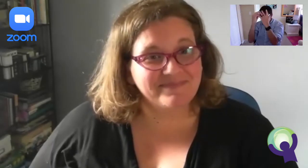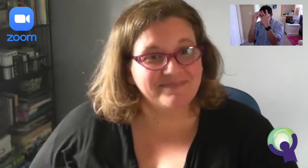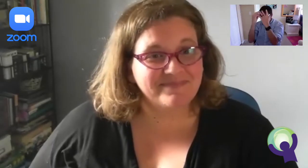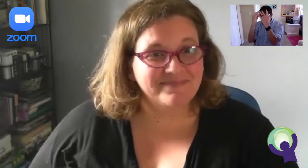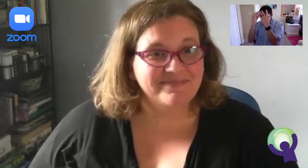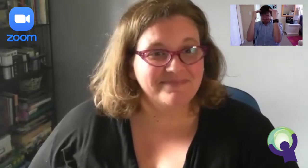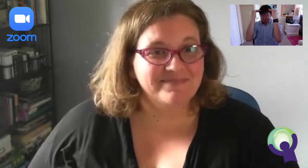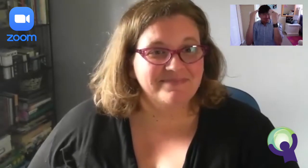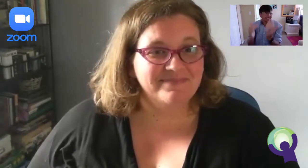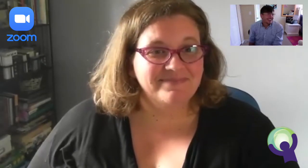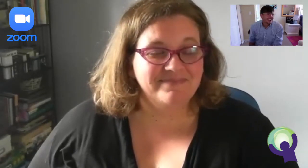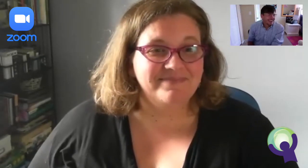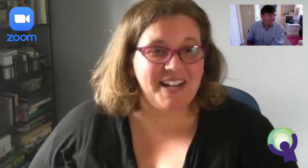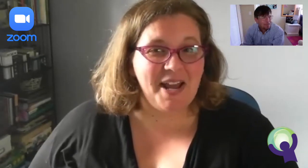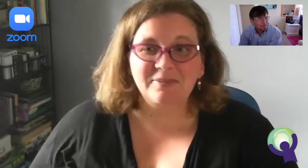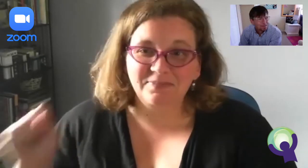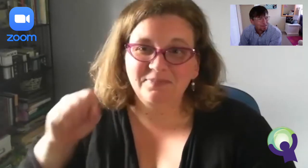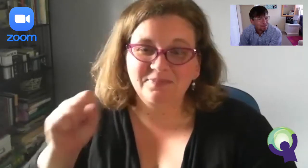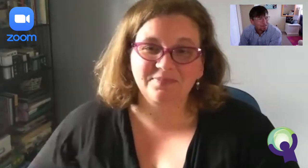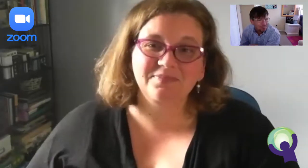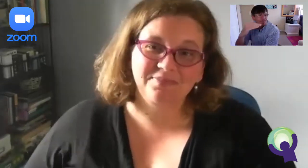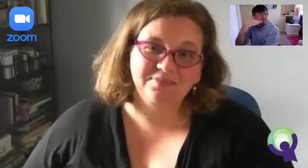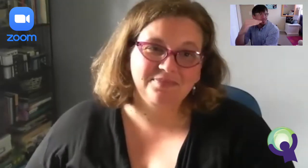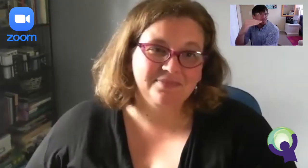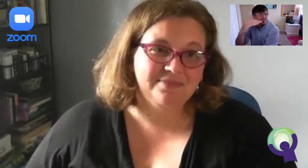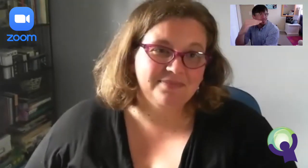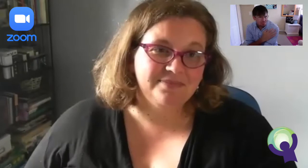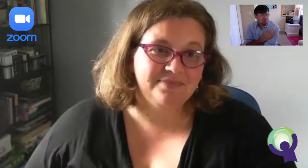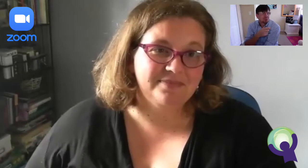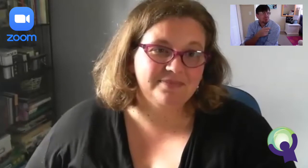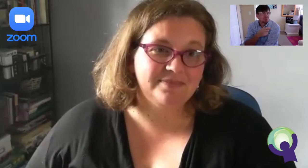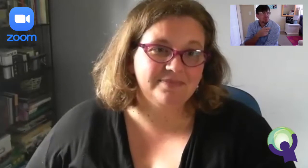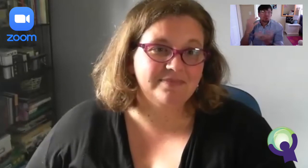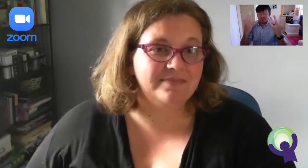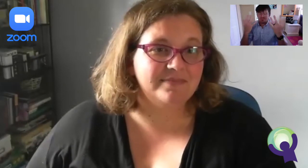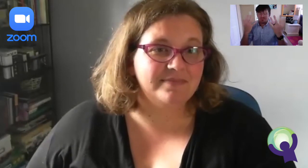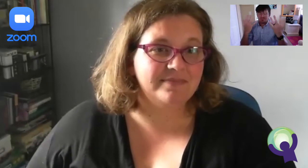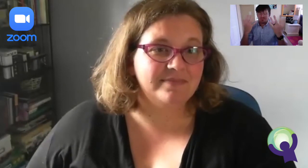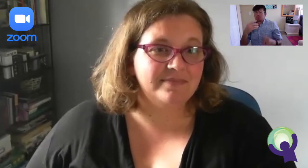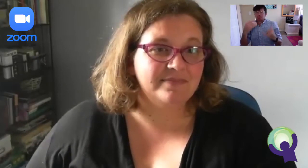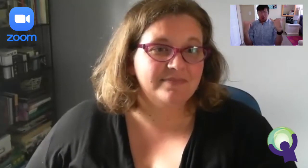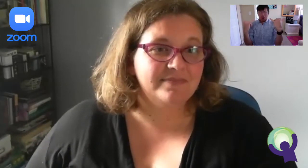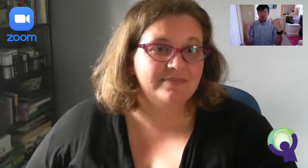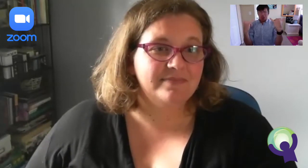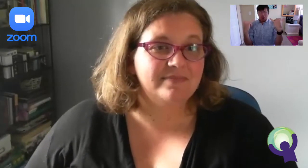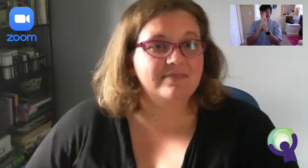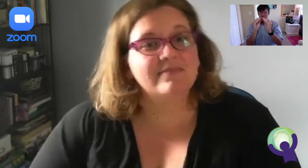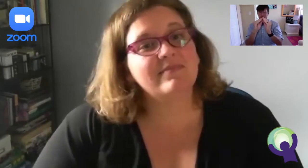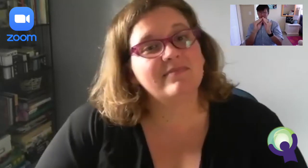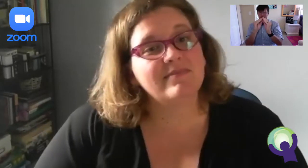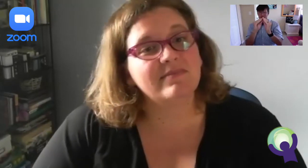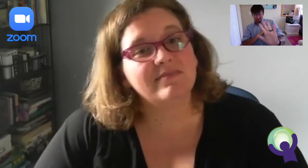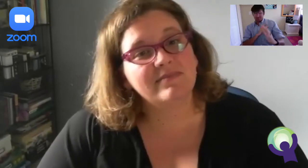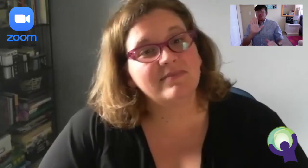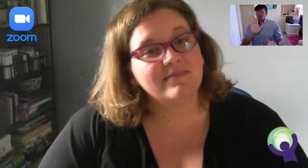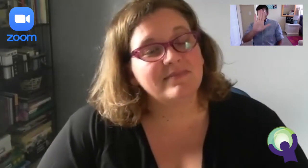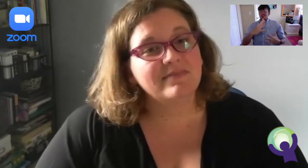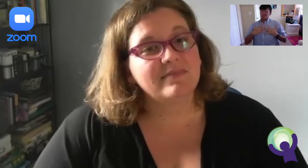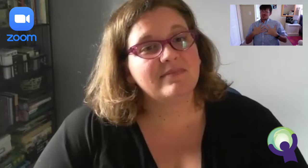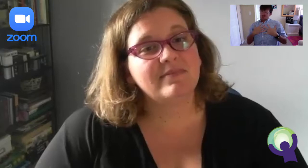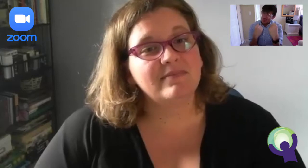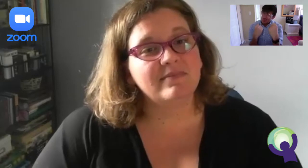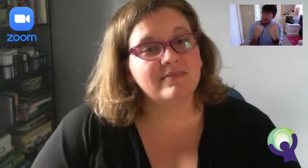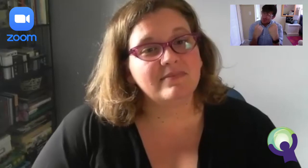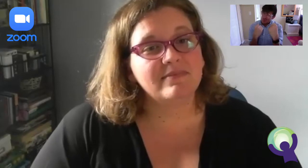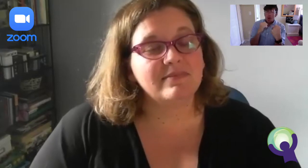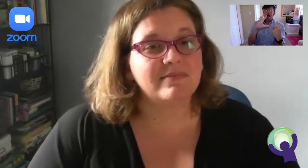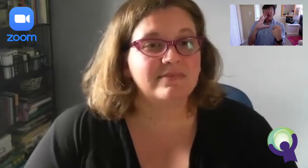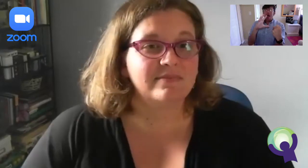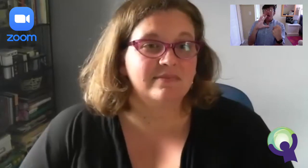Well, you had several hats over the years! Okay, so now